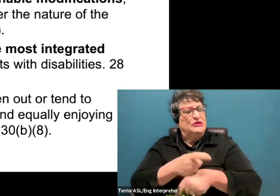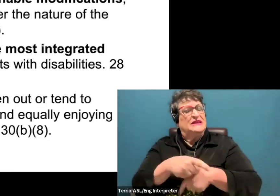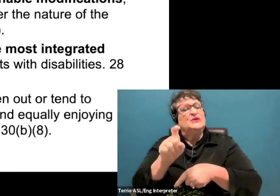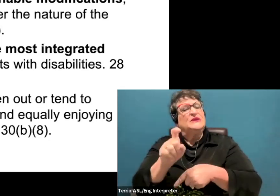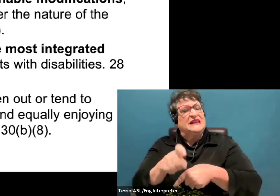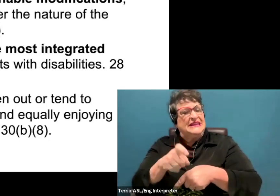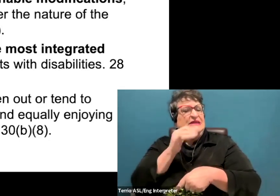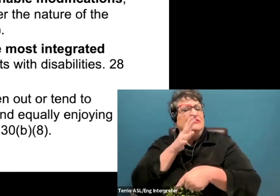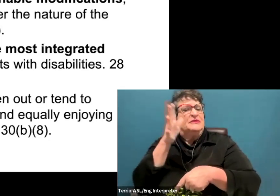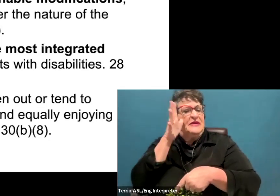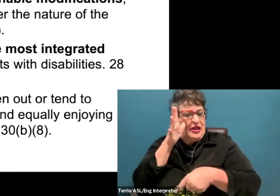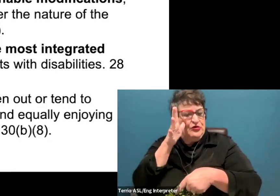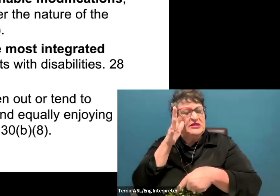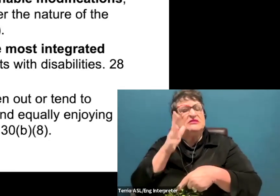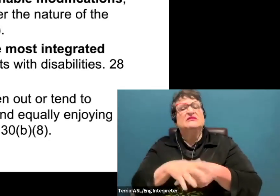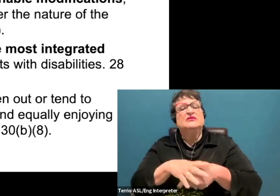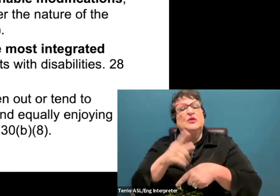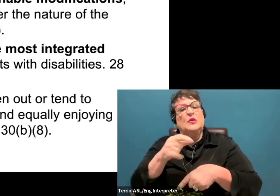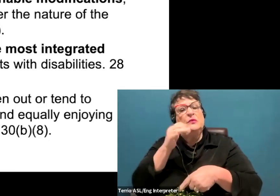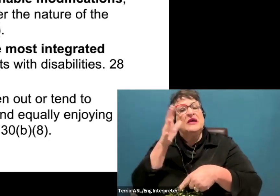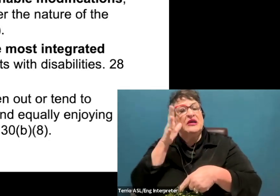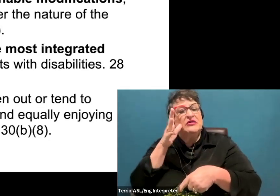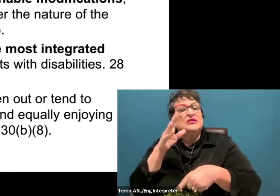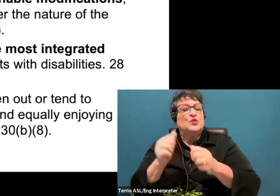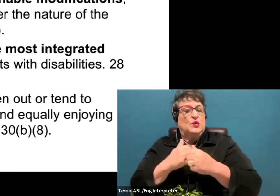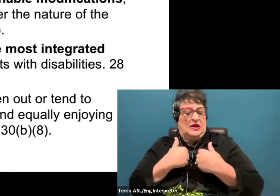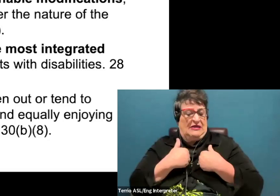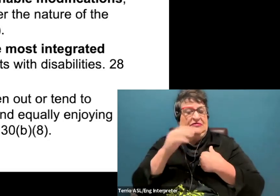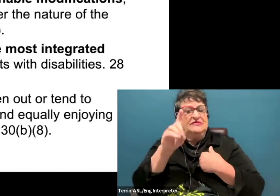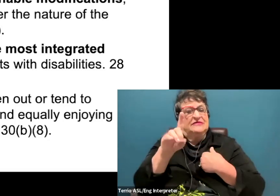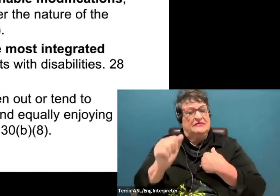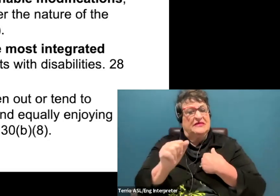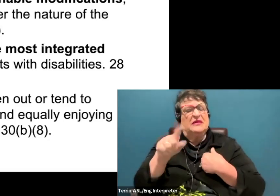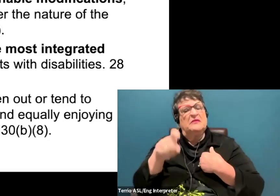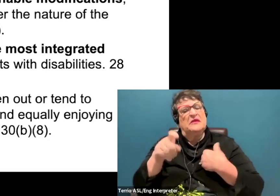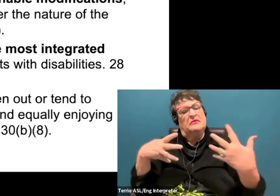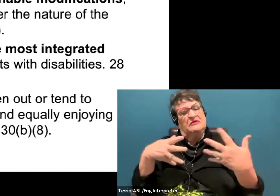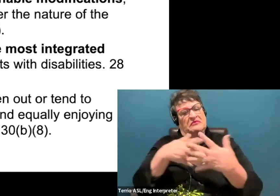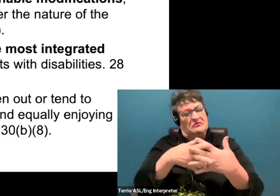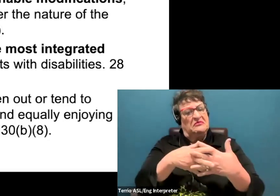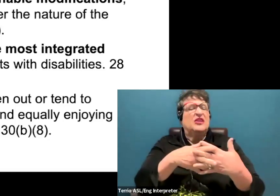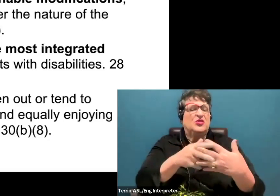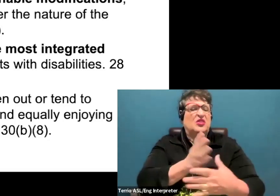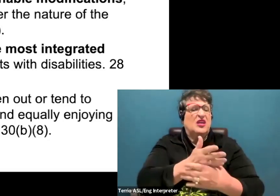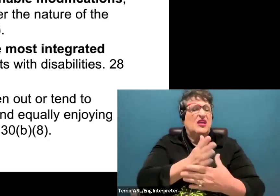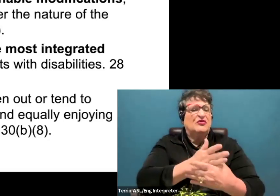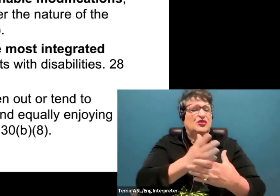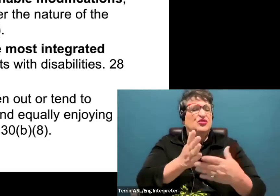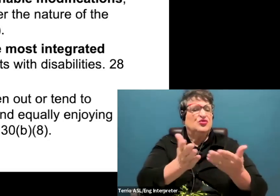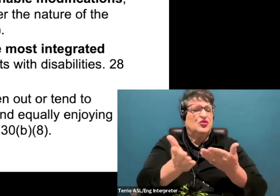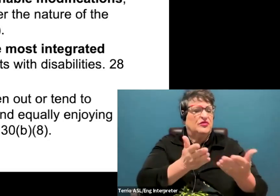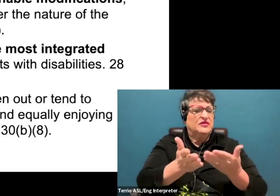So again, parents with disabilities should be integrated into the average services that are available through the system.